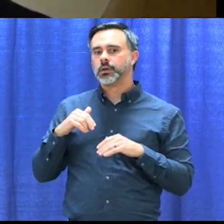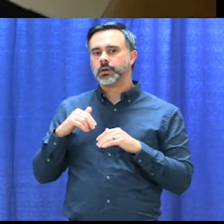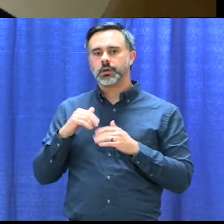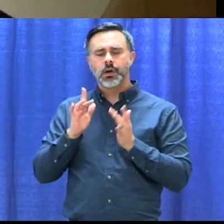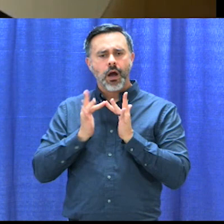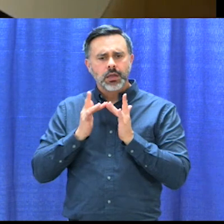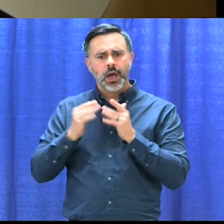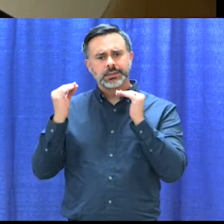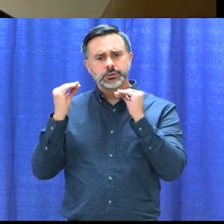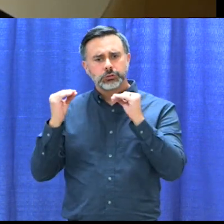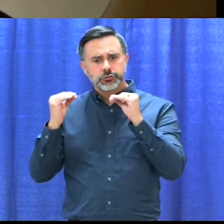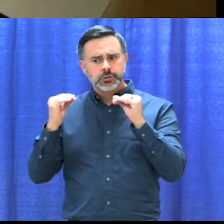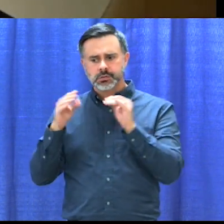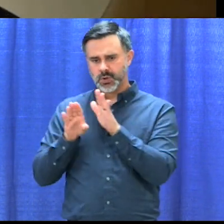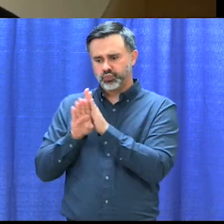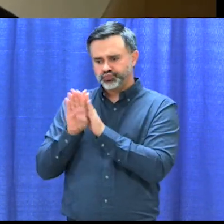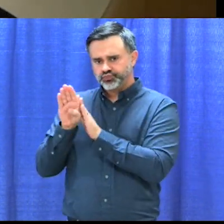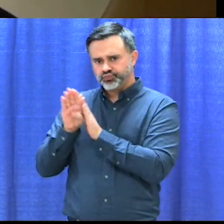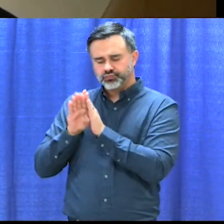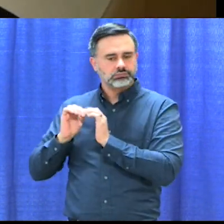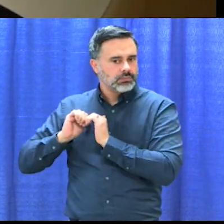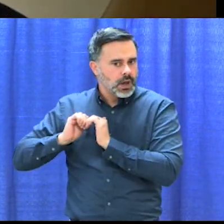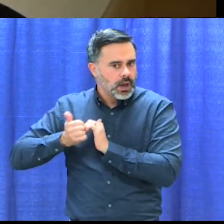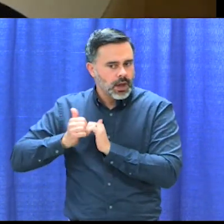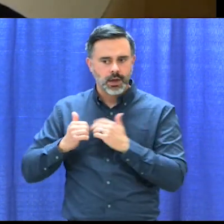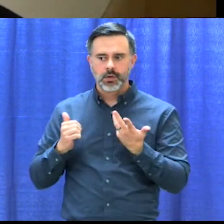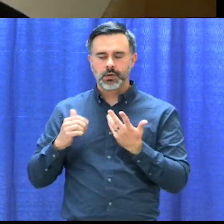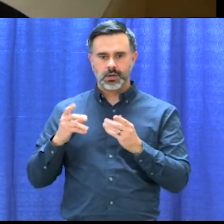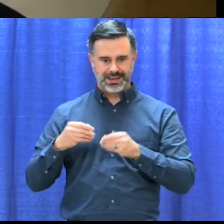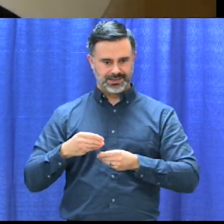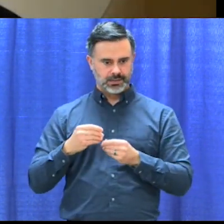instruction and be able to give students that level of access.